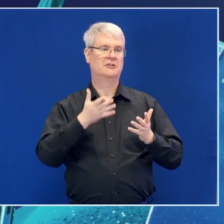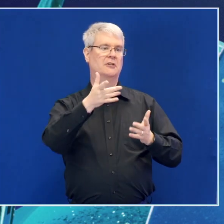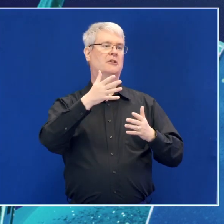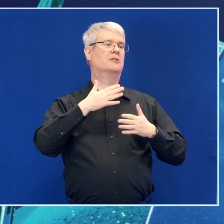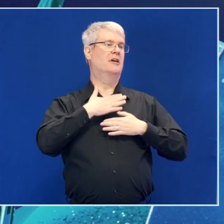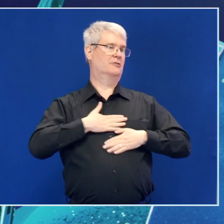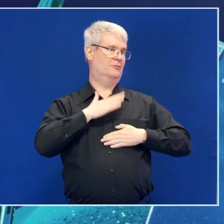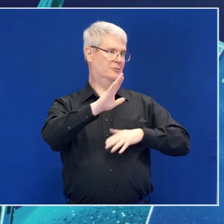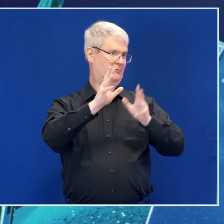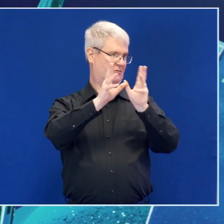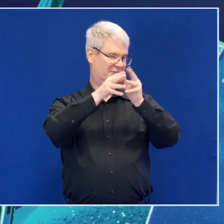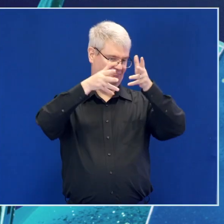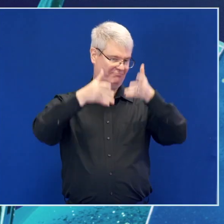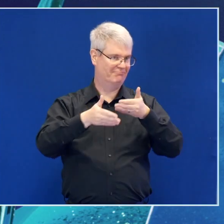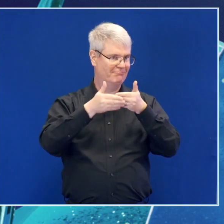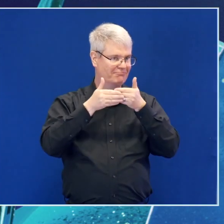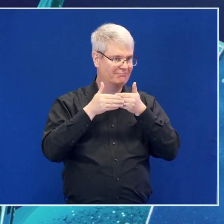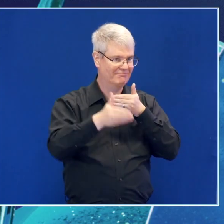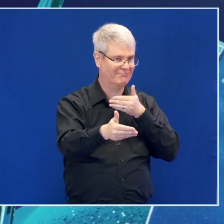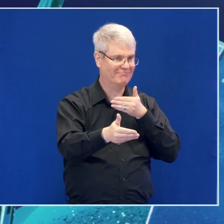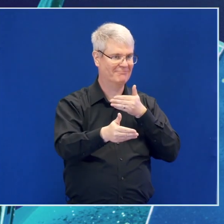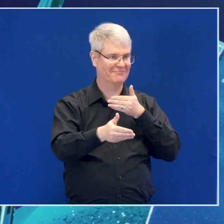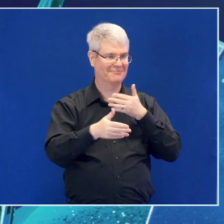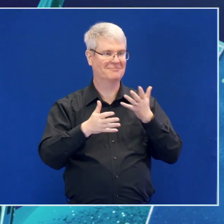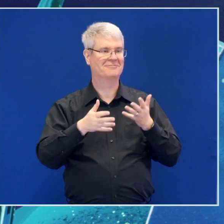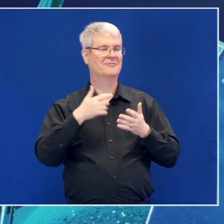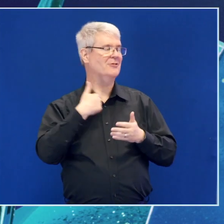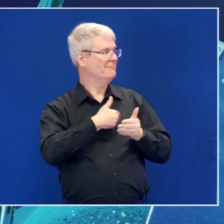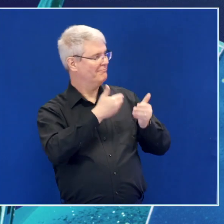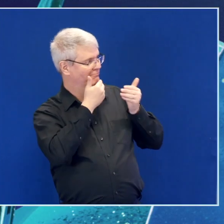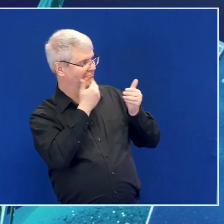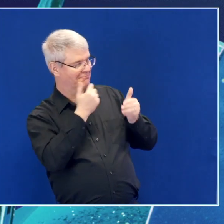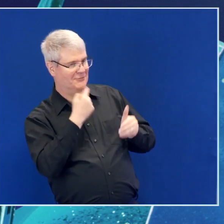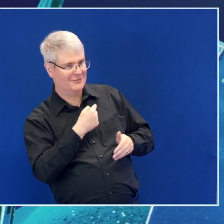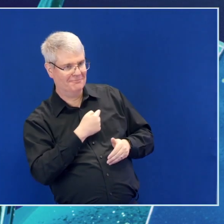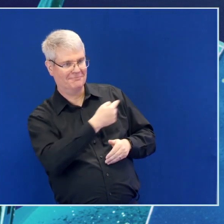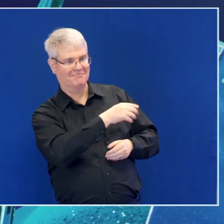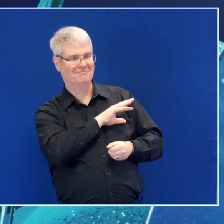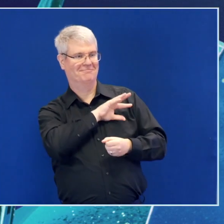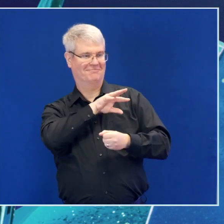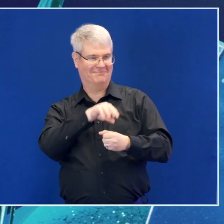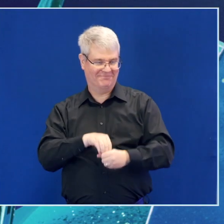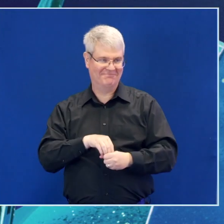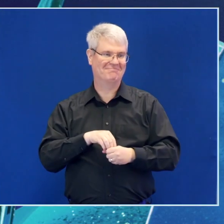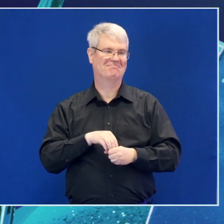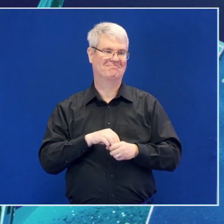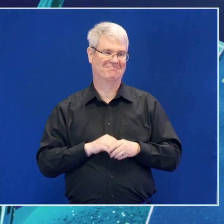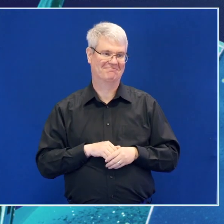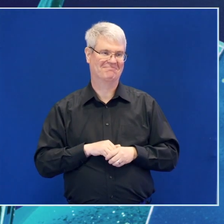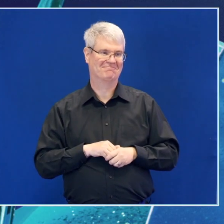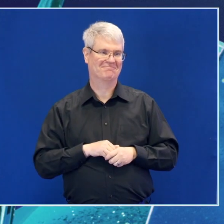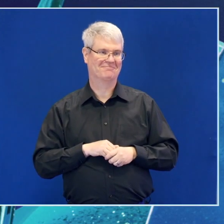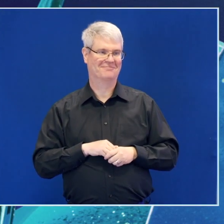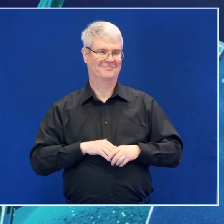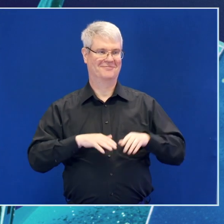Thank you to my panel. It's an honor to be up here with you. And we'll say goodbye for now.